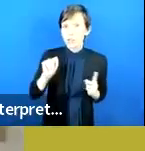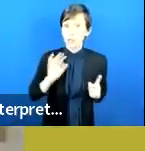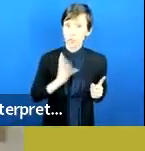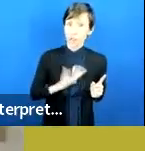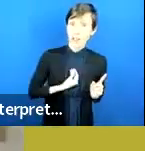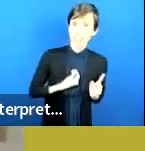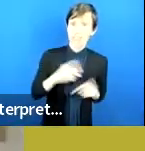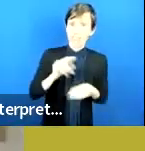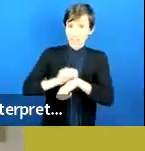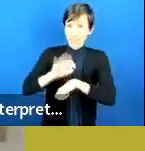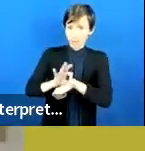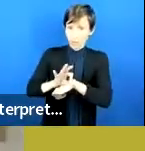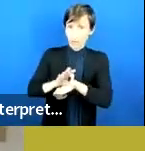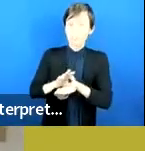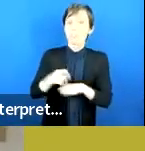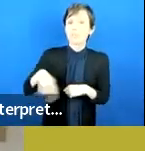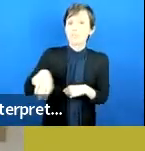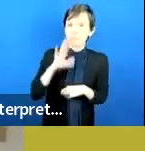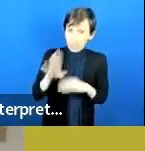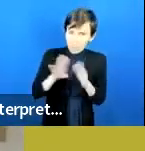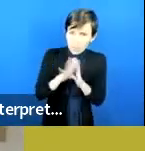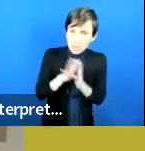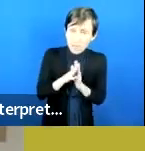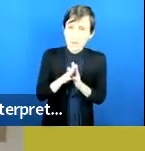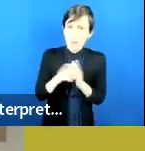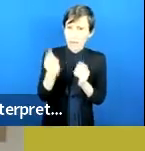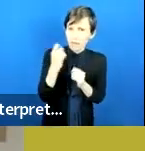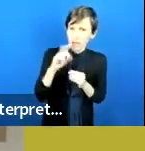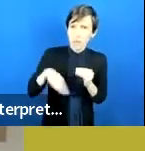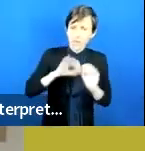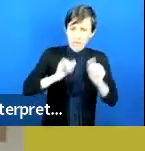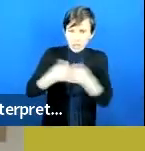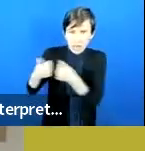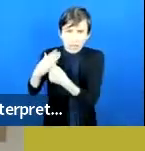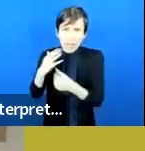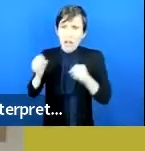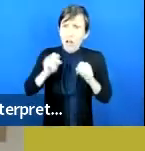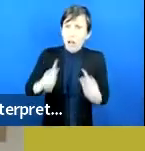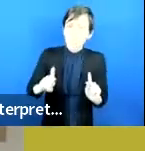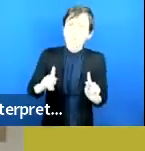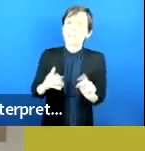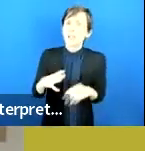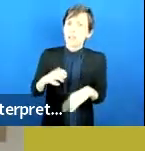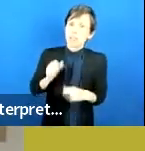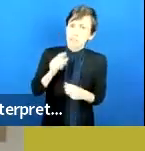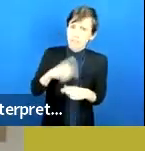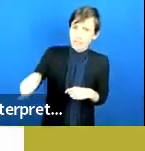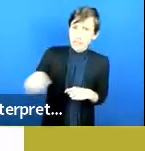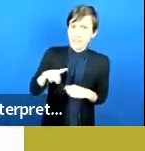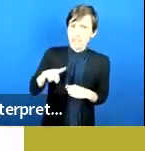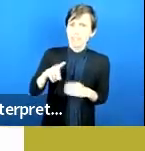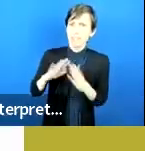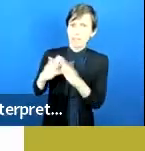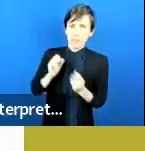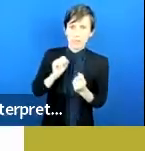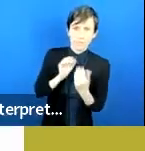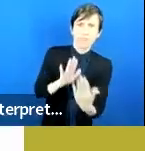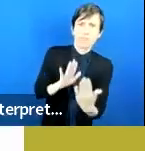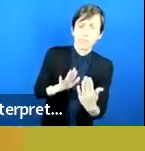and collective understanding of the challenges and opportunities faced by two s LGBTQIA plus students, staff, faculty,